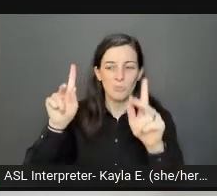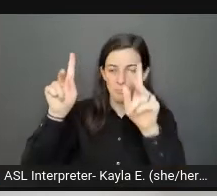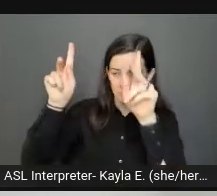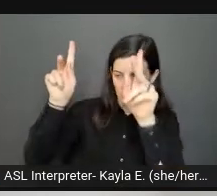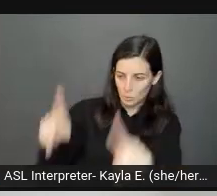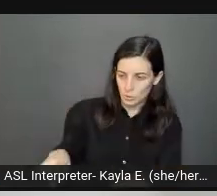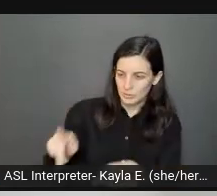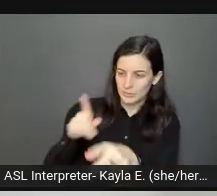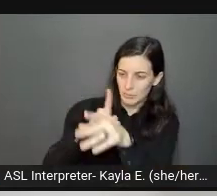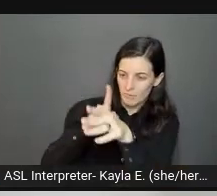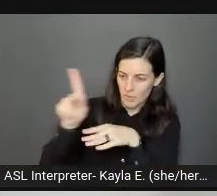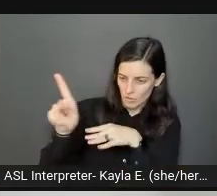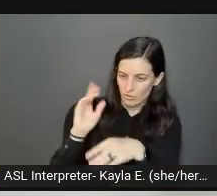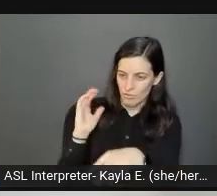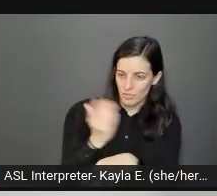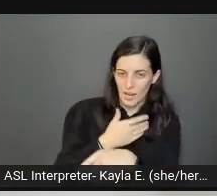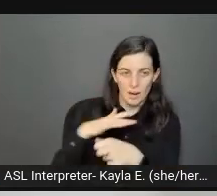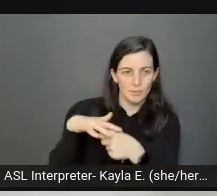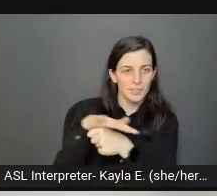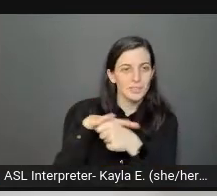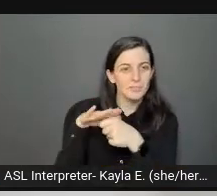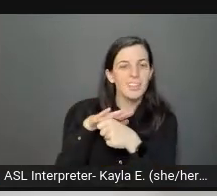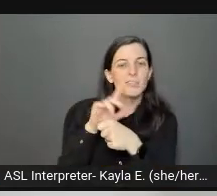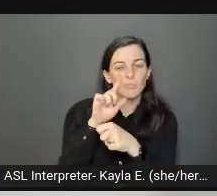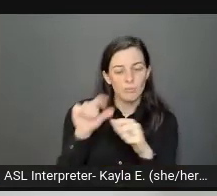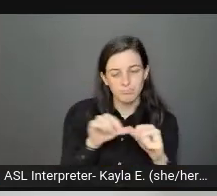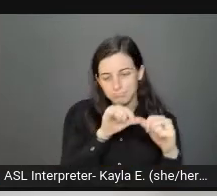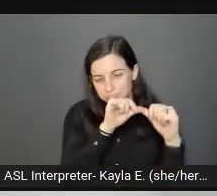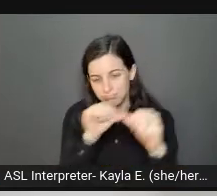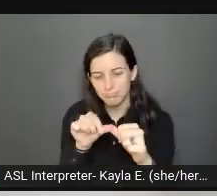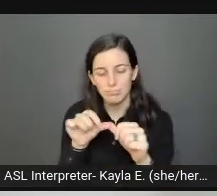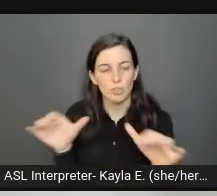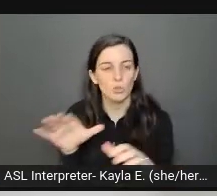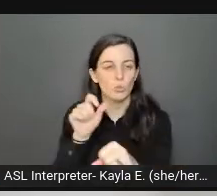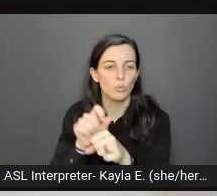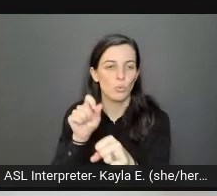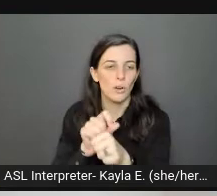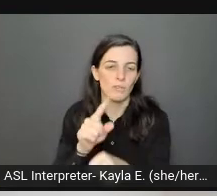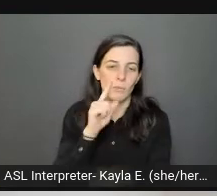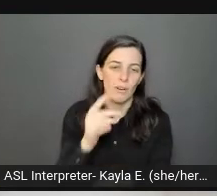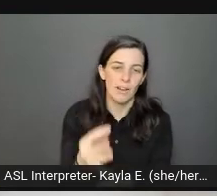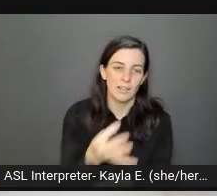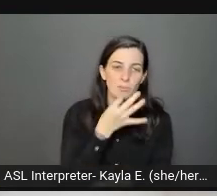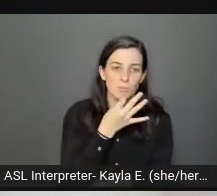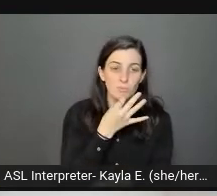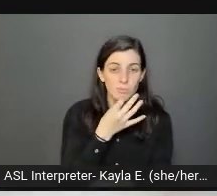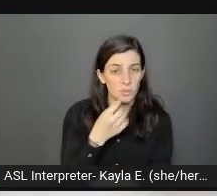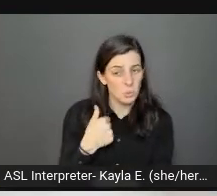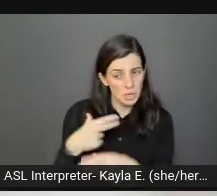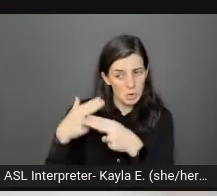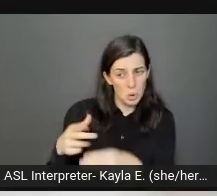in our space to do the work of an expert. Which is what we call them, subject-matter experts.